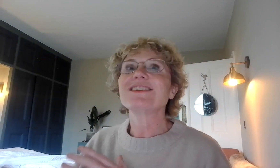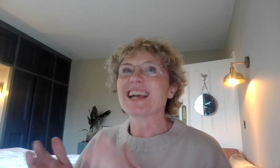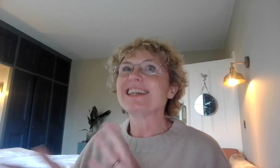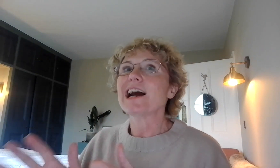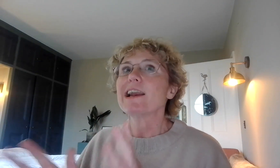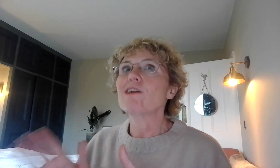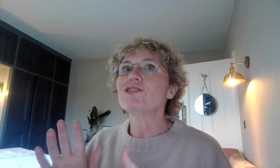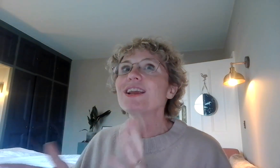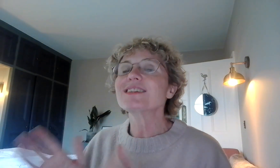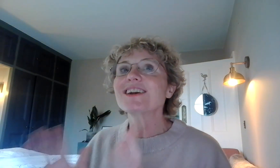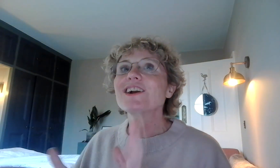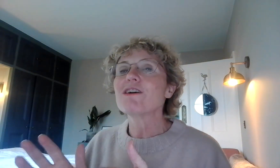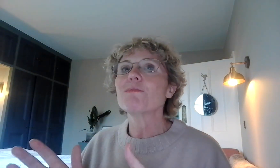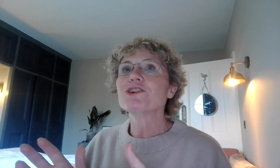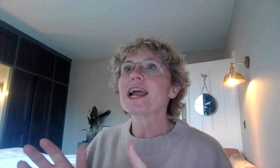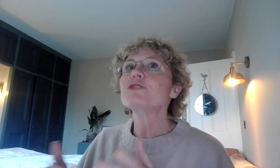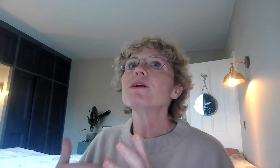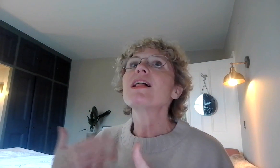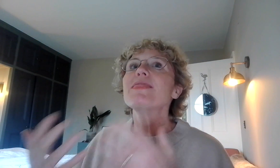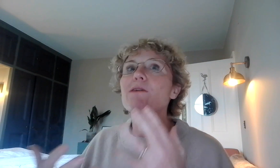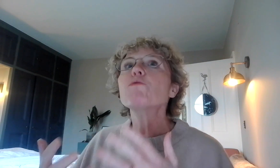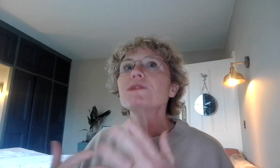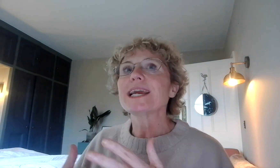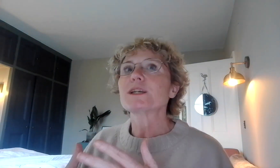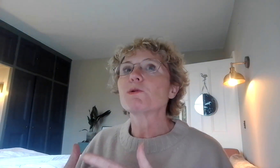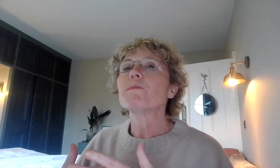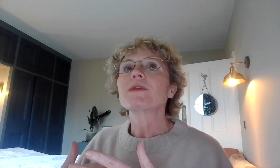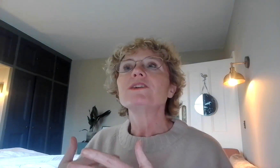There's actually 900 things that can go wrong with trains, but they're all predictable.